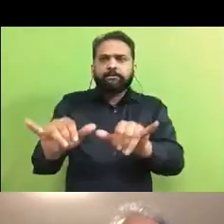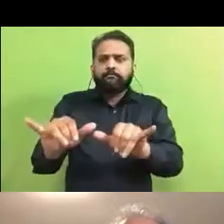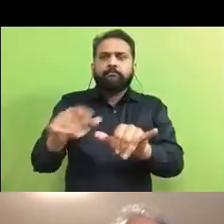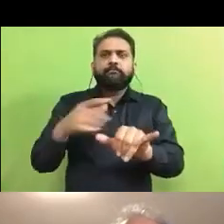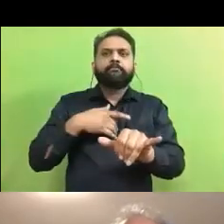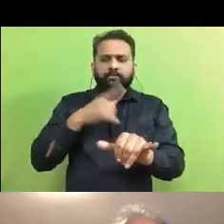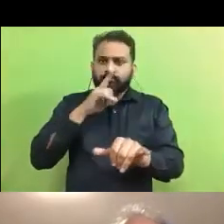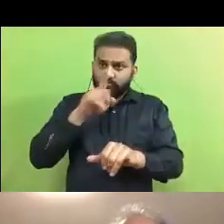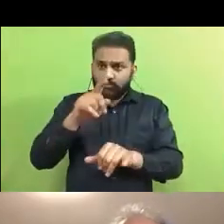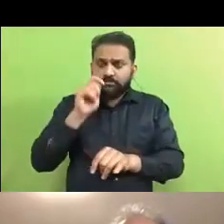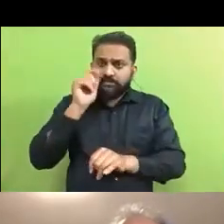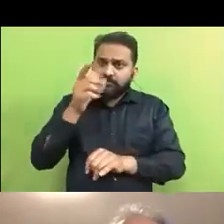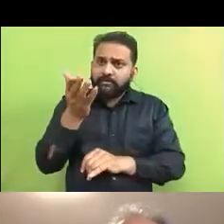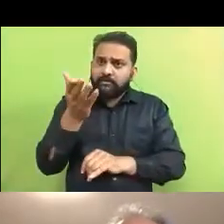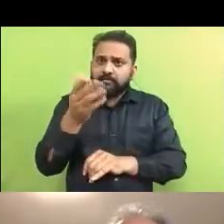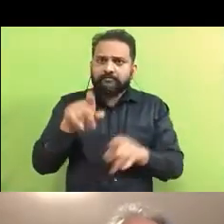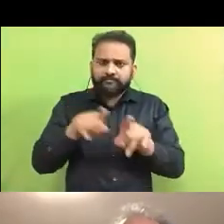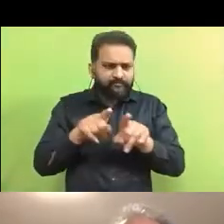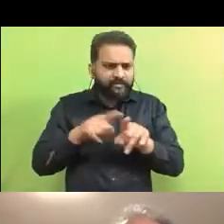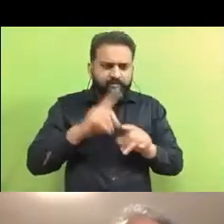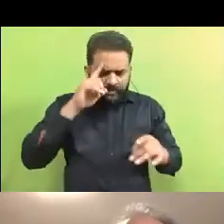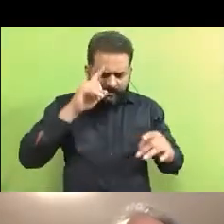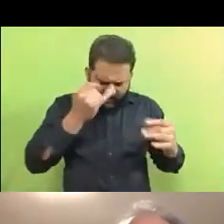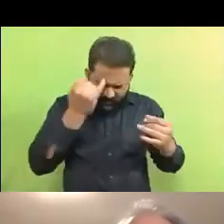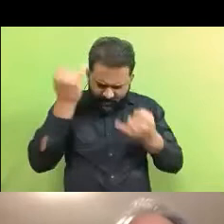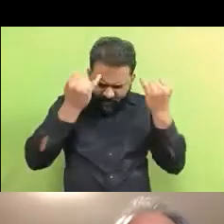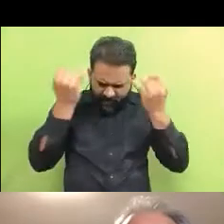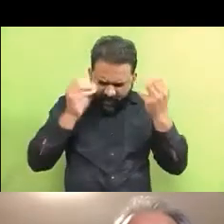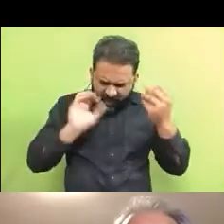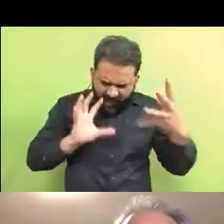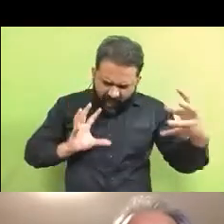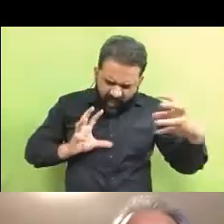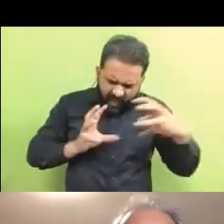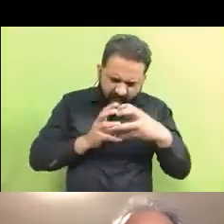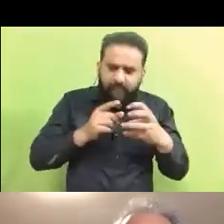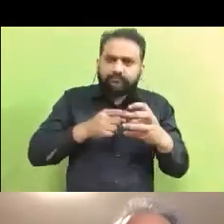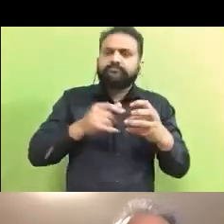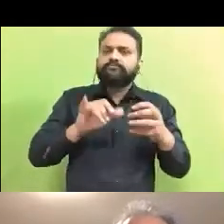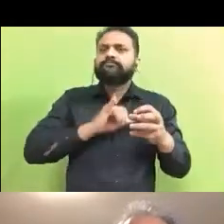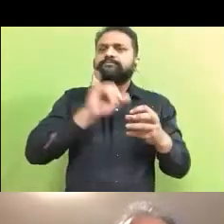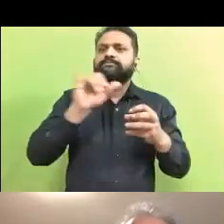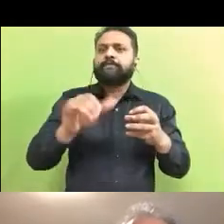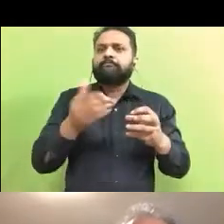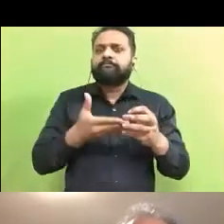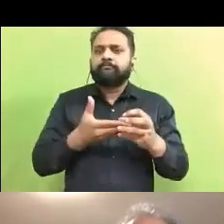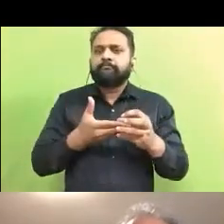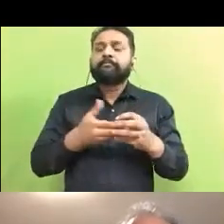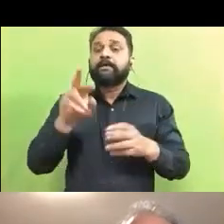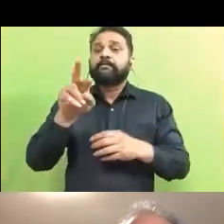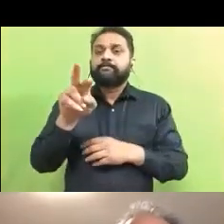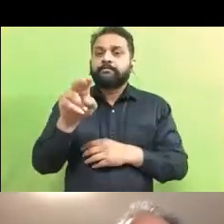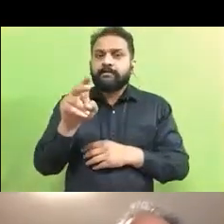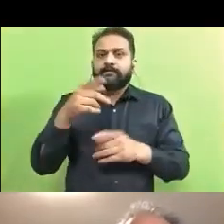have come to the same conclusion what does it mean it means that when we read the story read